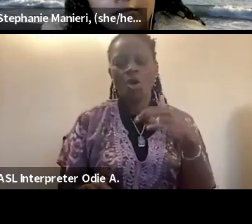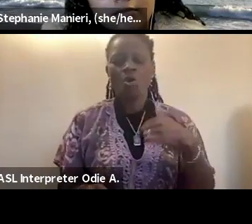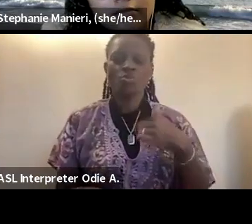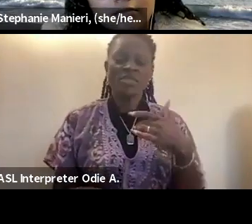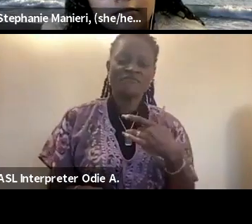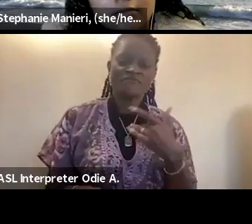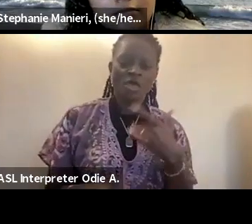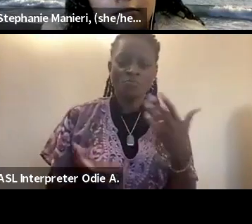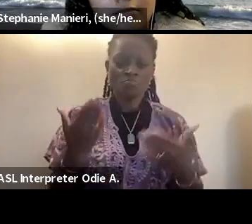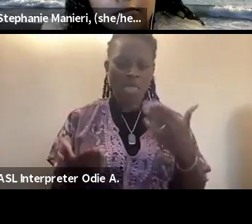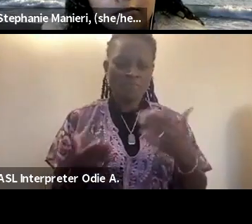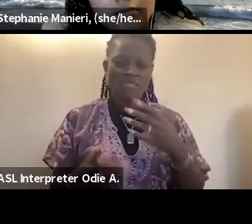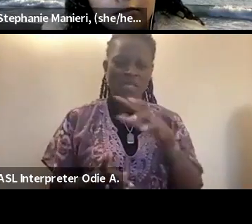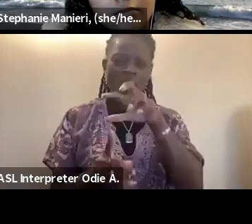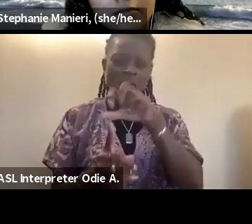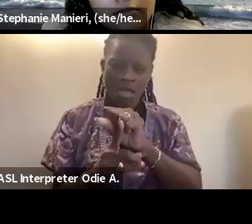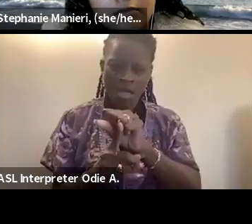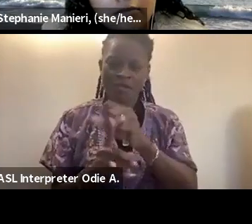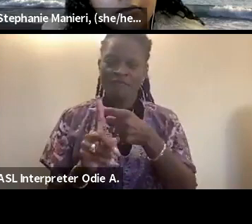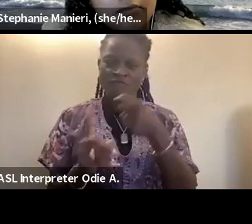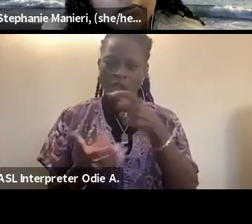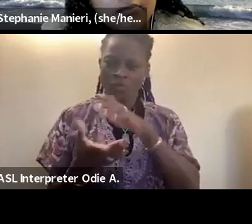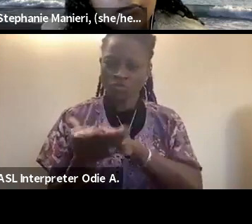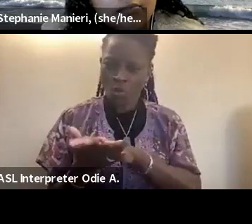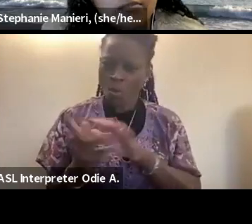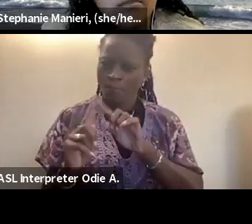it on campus, but we don't have a verified link of transmission.